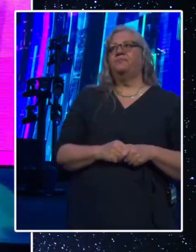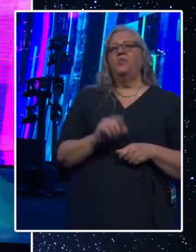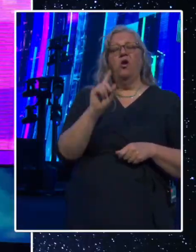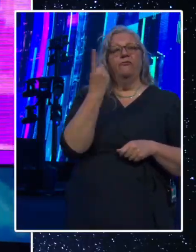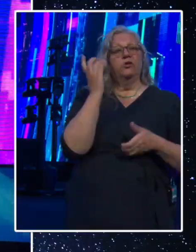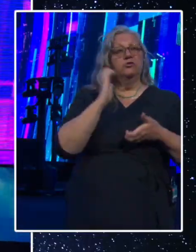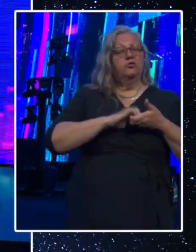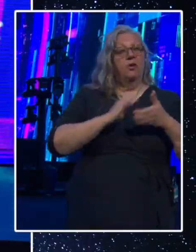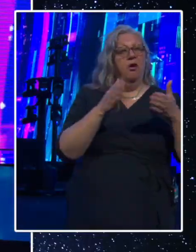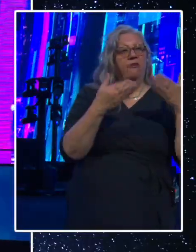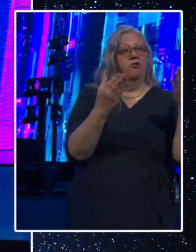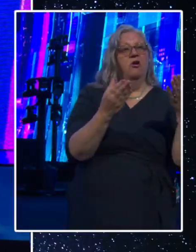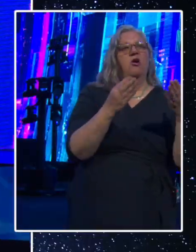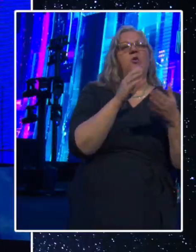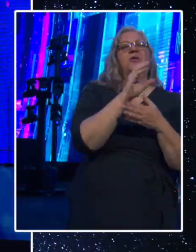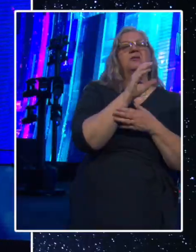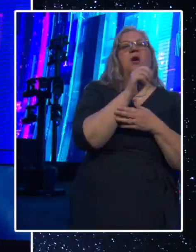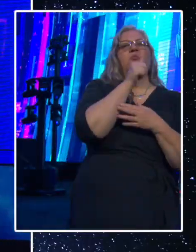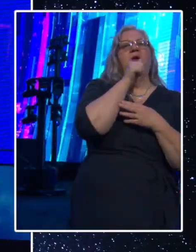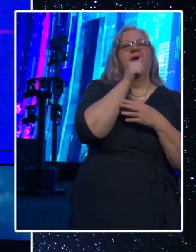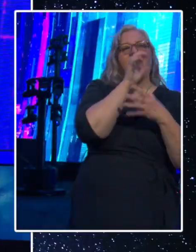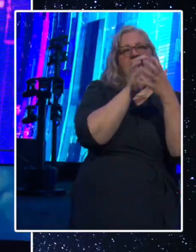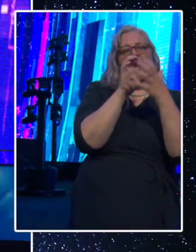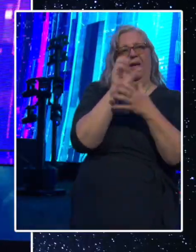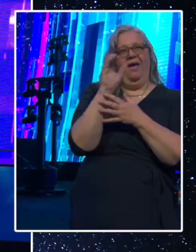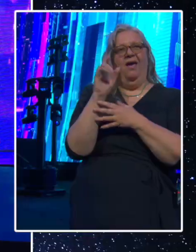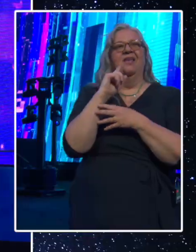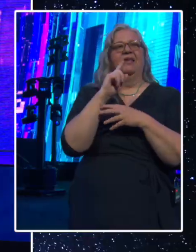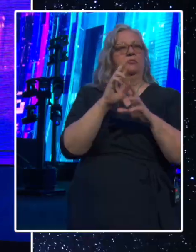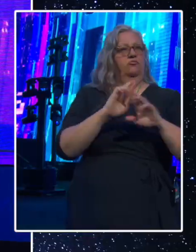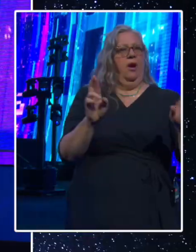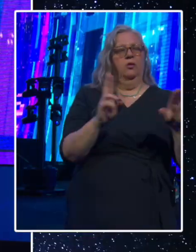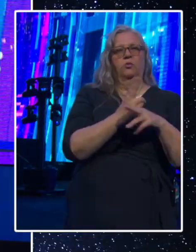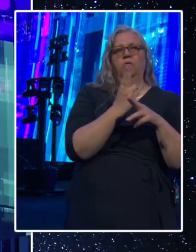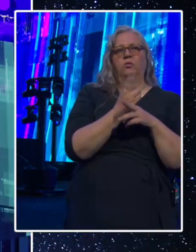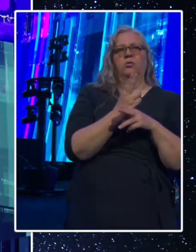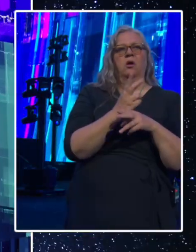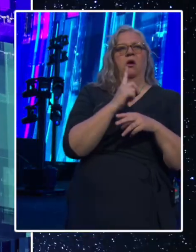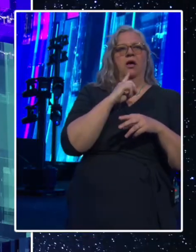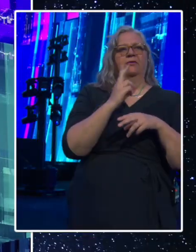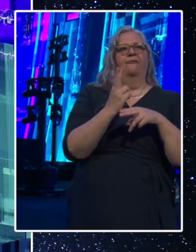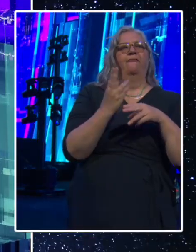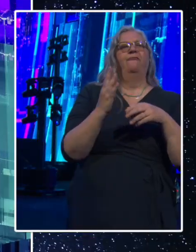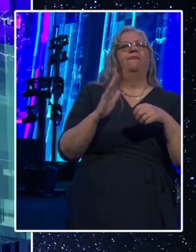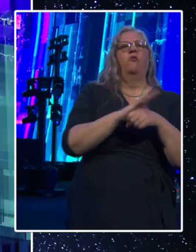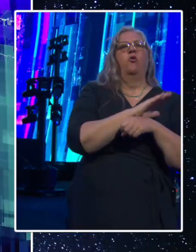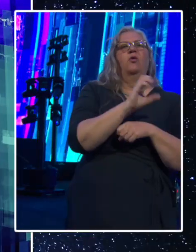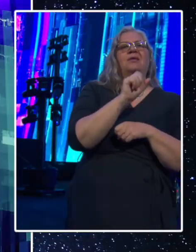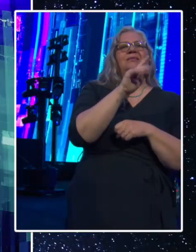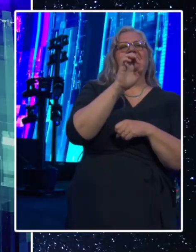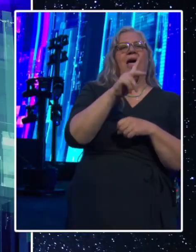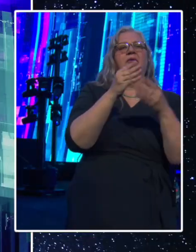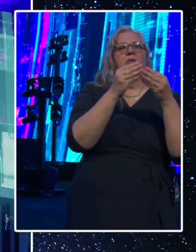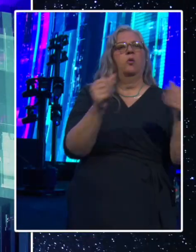Our first joint offer was HPE Private Cloud AI. This turnkey AI factory is a full-stack solution